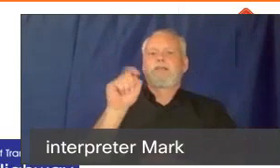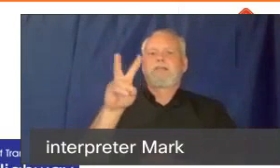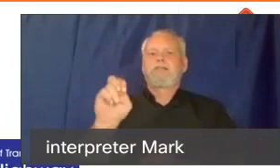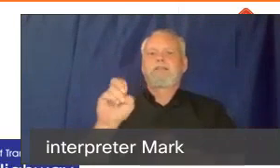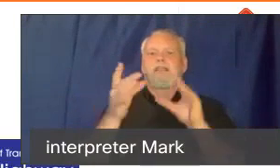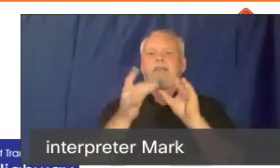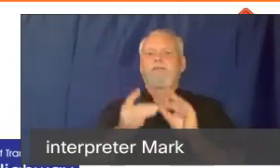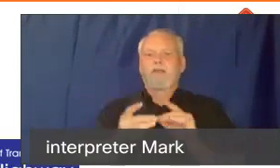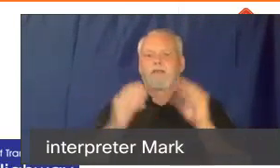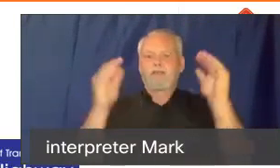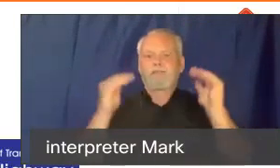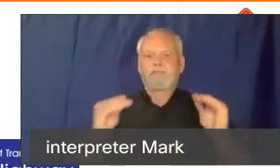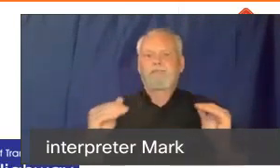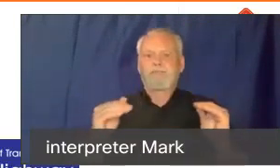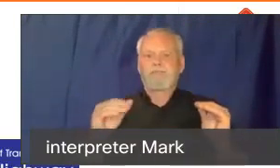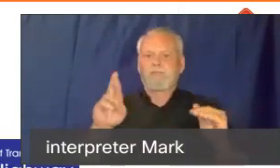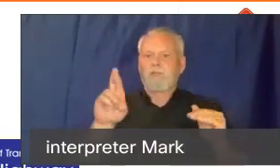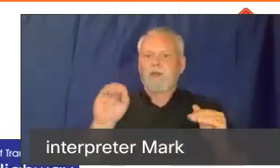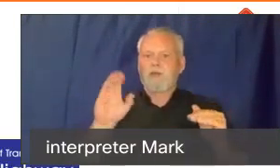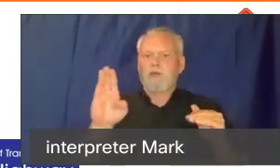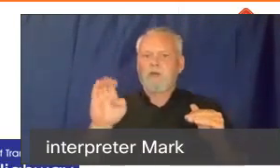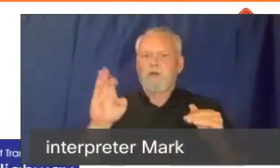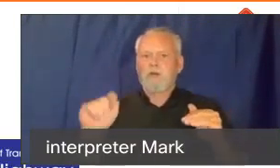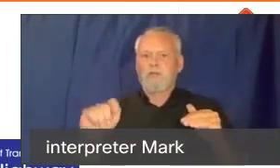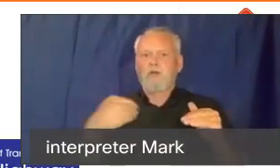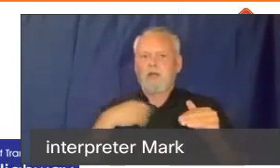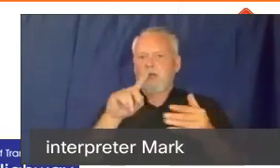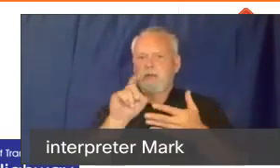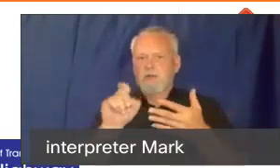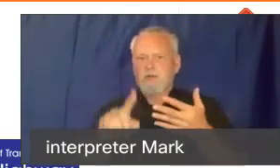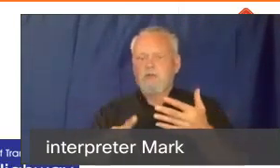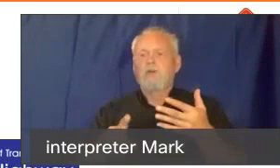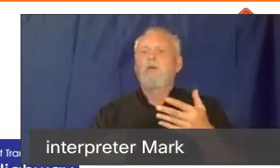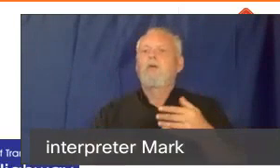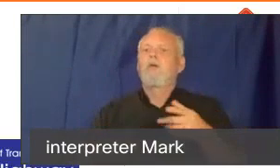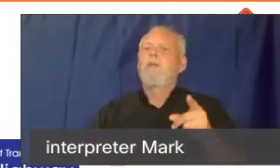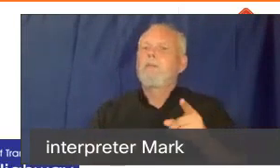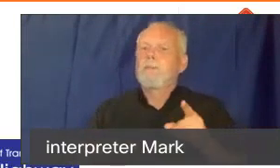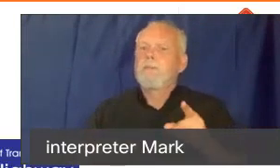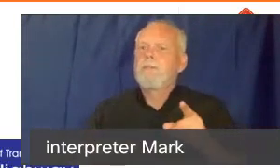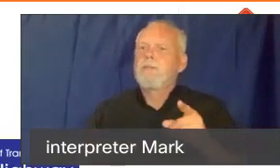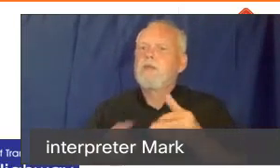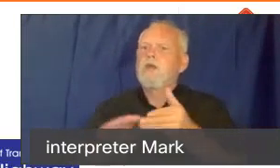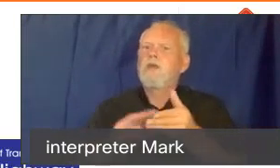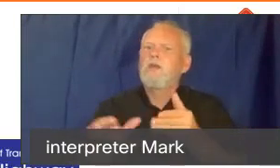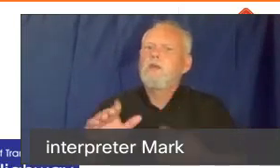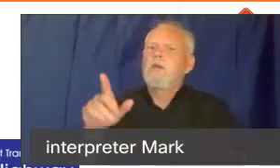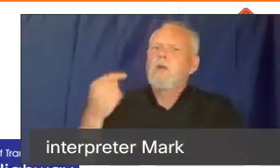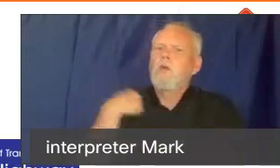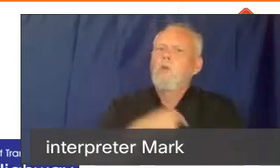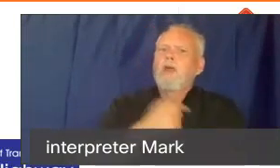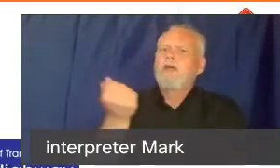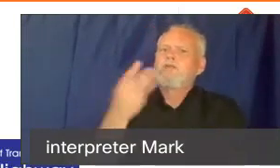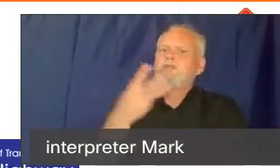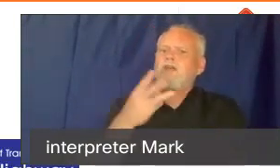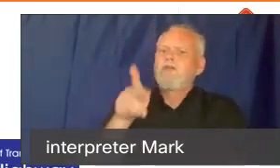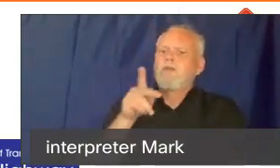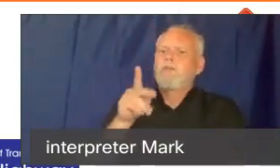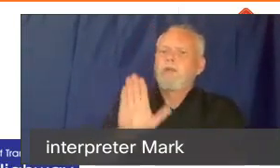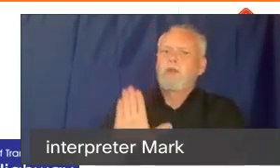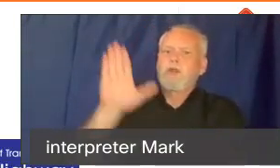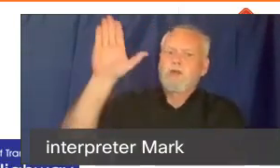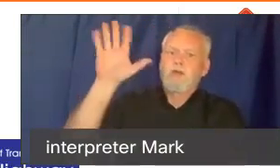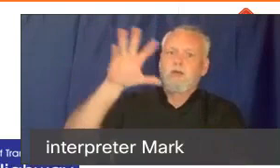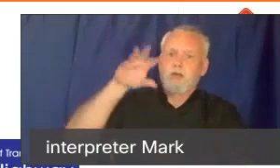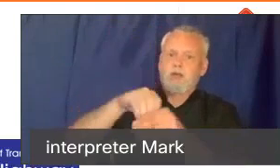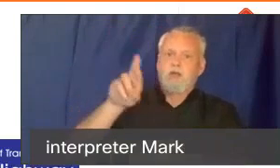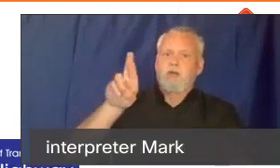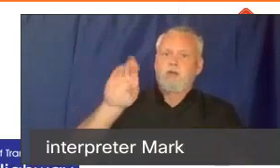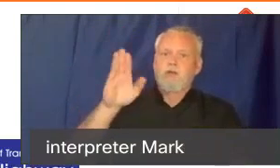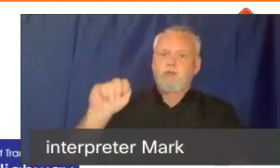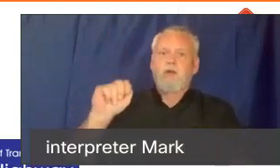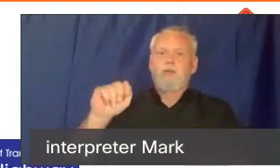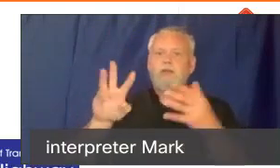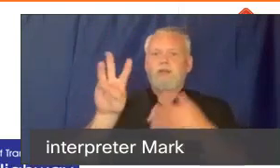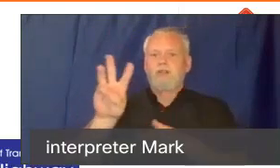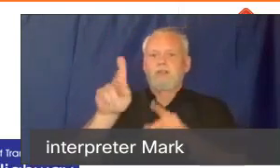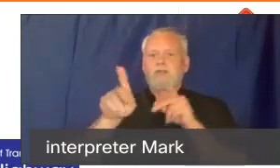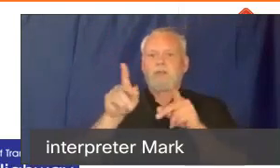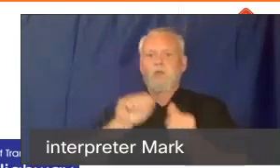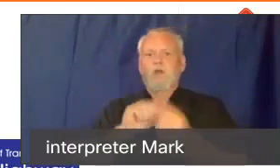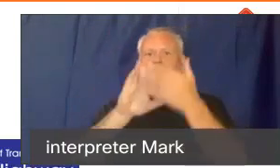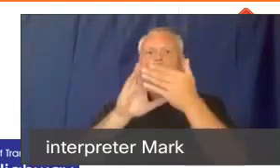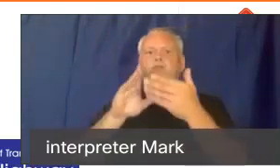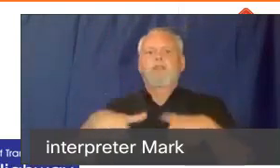Robert to have questions. So favor. Yeah. Excuse me we have several people that have raised their hands including Robert. There are 6 people we would like to address those live questions.